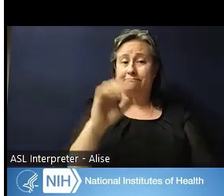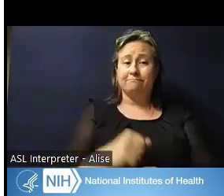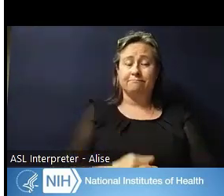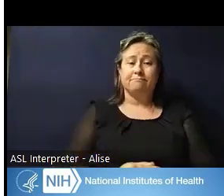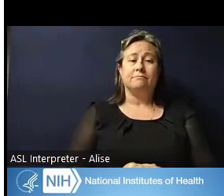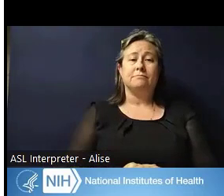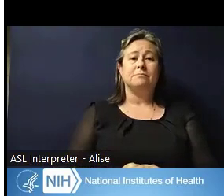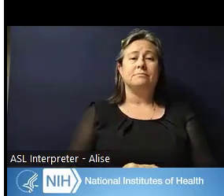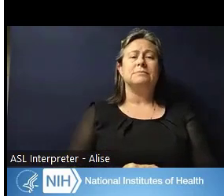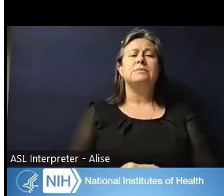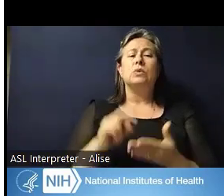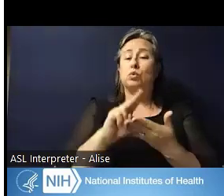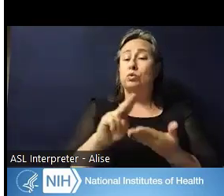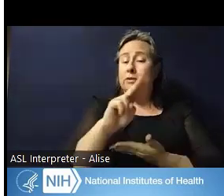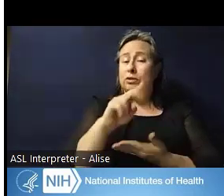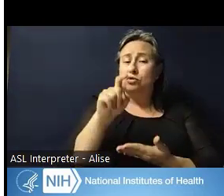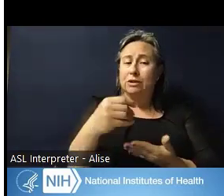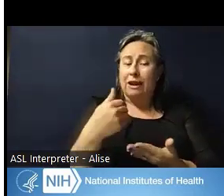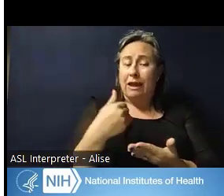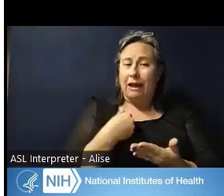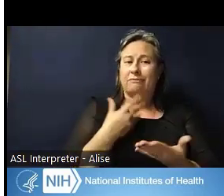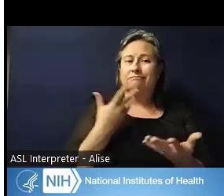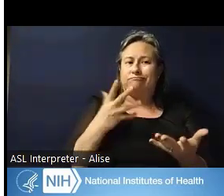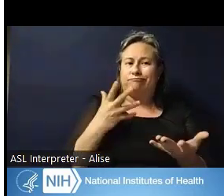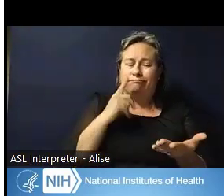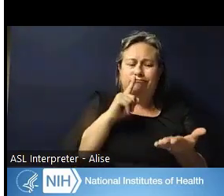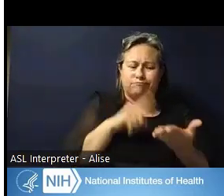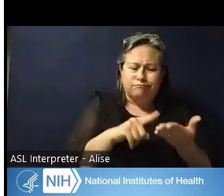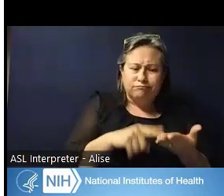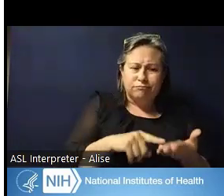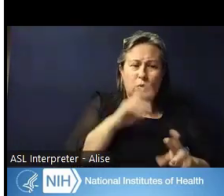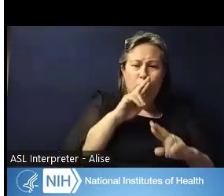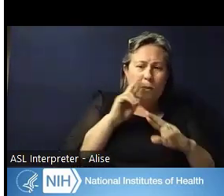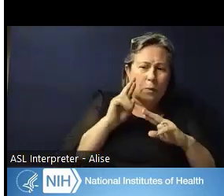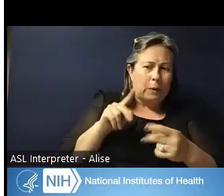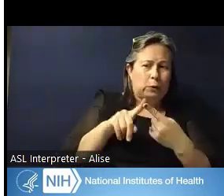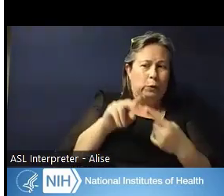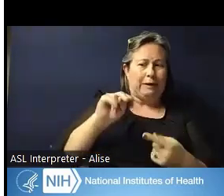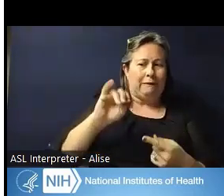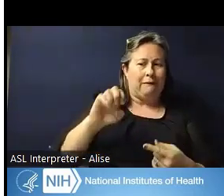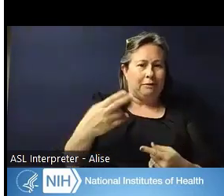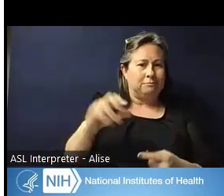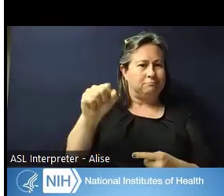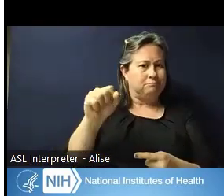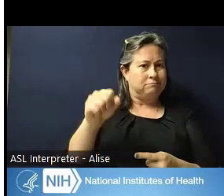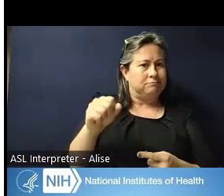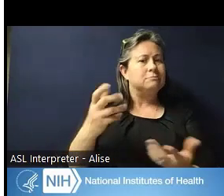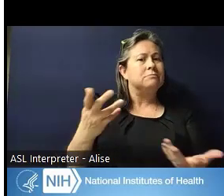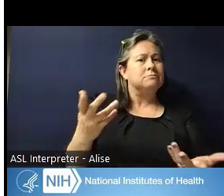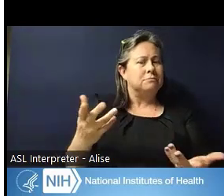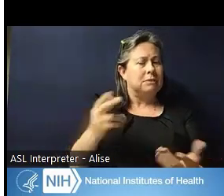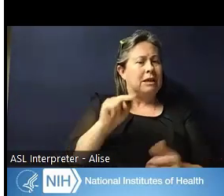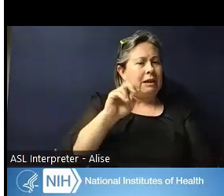The university should have investigated and reported the details to NIH. As noted in NIH GPS Section